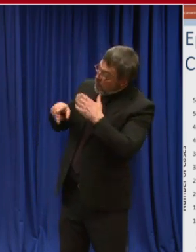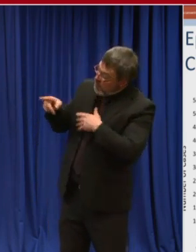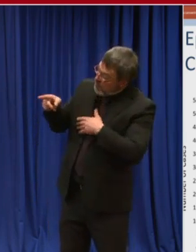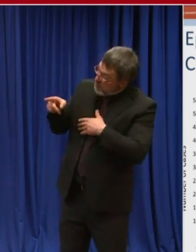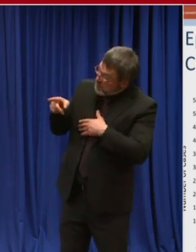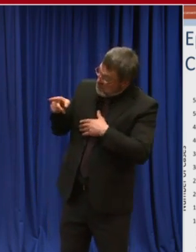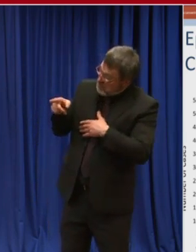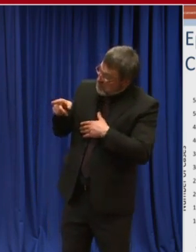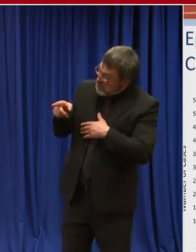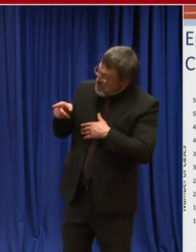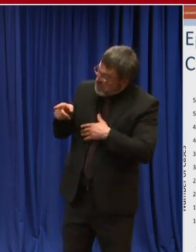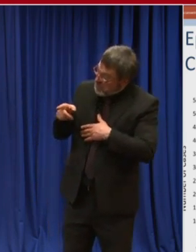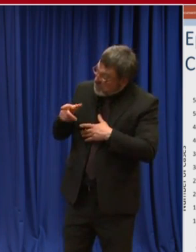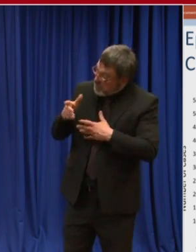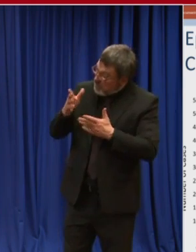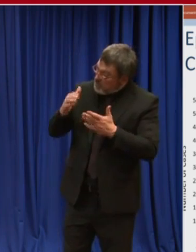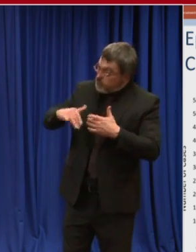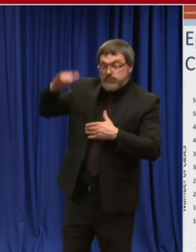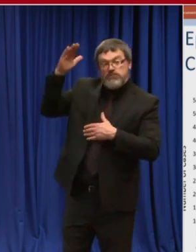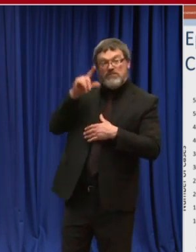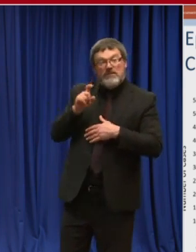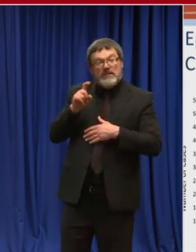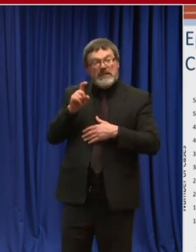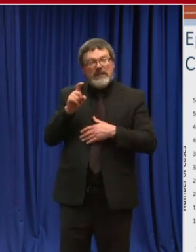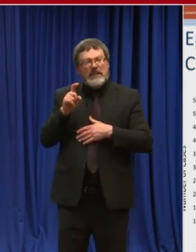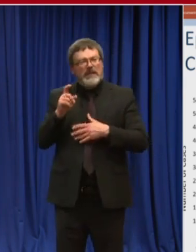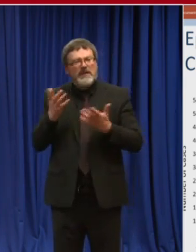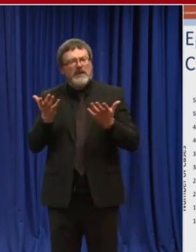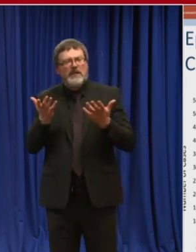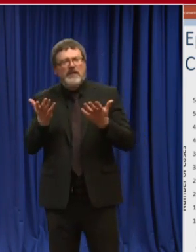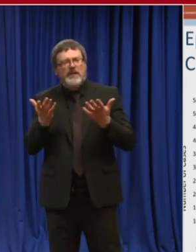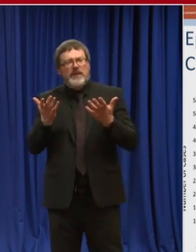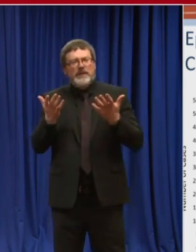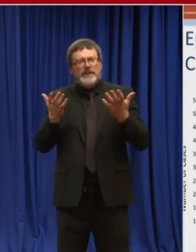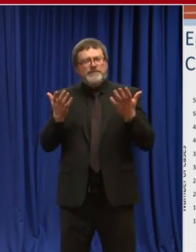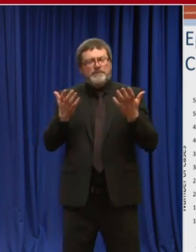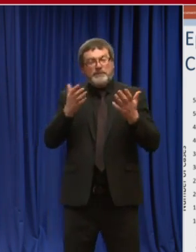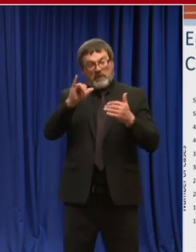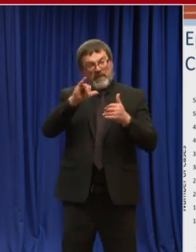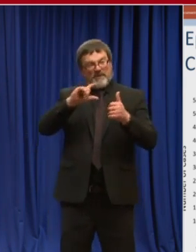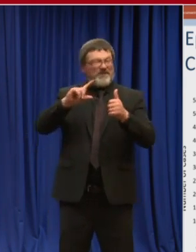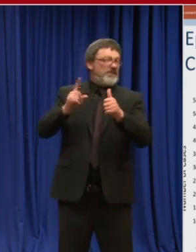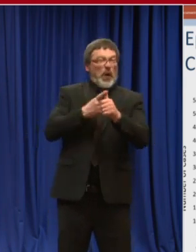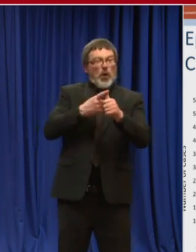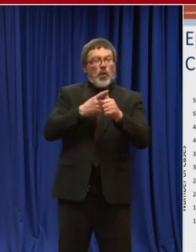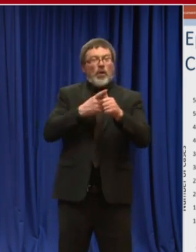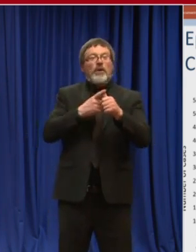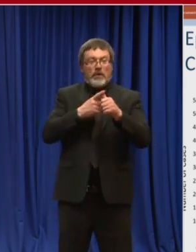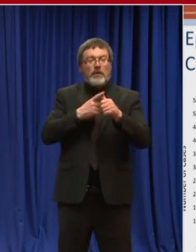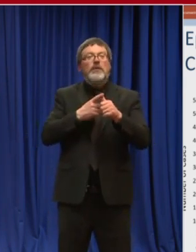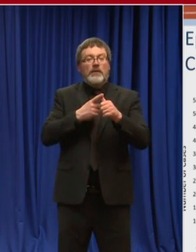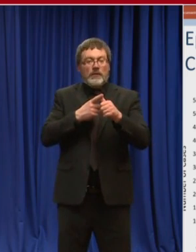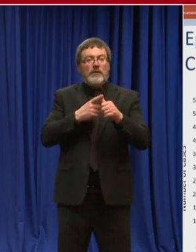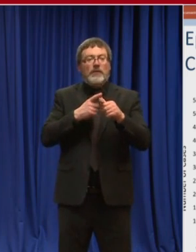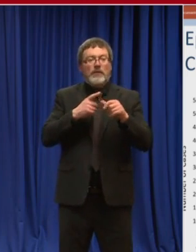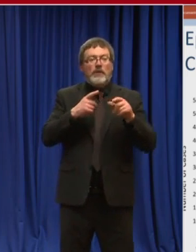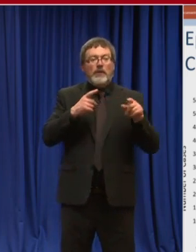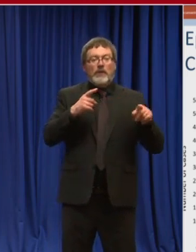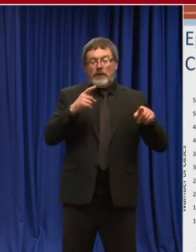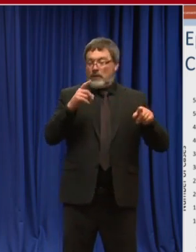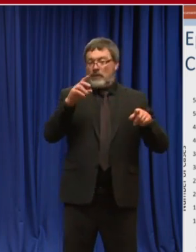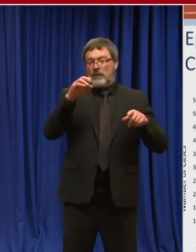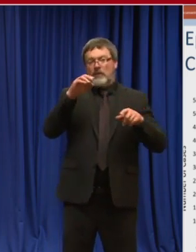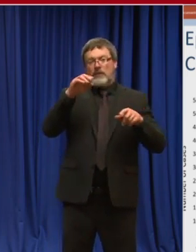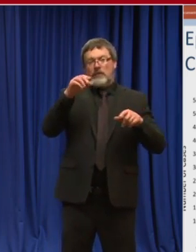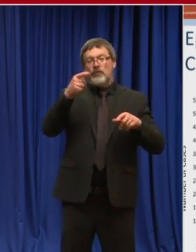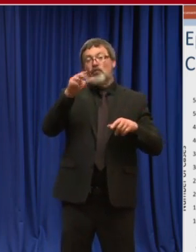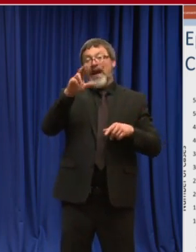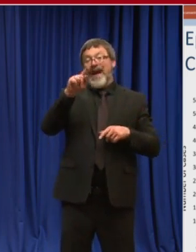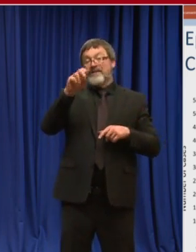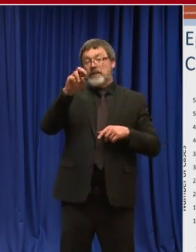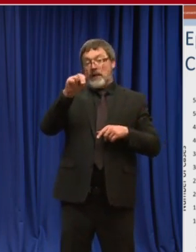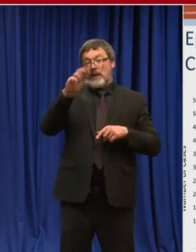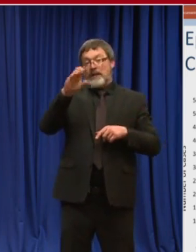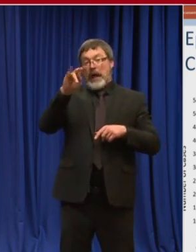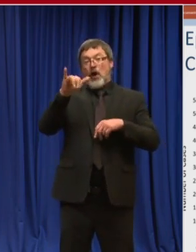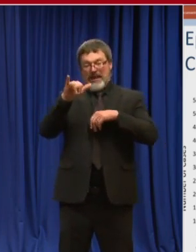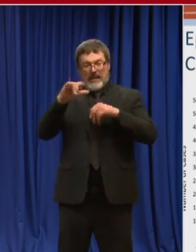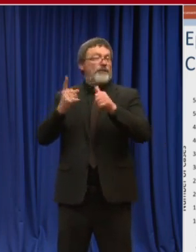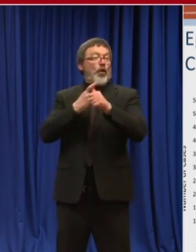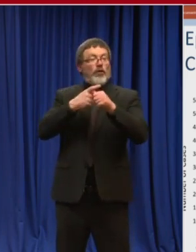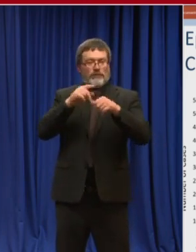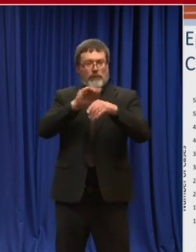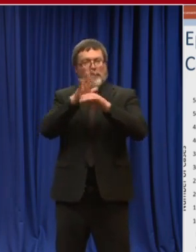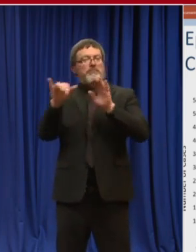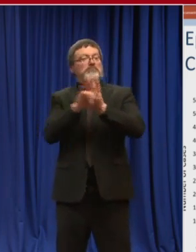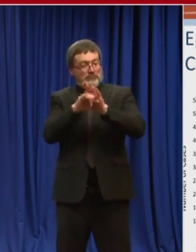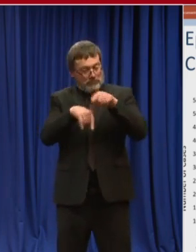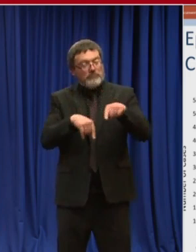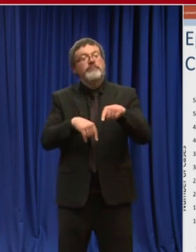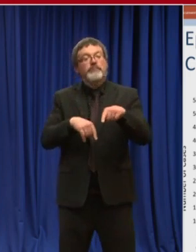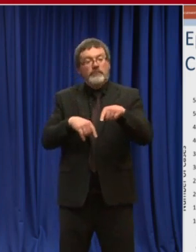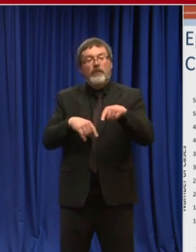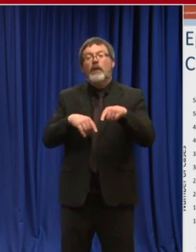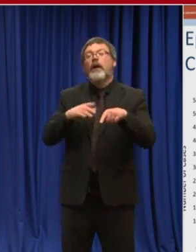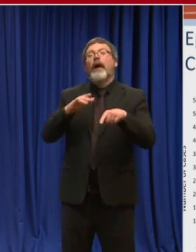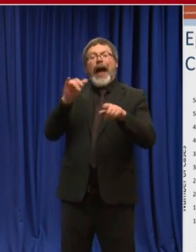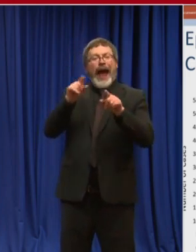THREE WEEK PERIOD OF THOSE PERIOD WHICH TAKES US INTO FEBRUARY BEFORE THE FIRST CASE WAS REPORTED IN THE IN THE GRAFTON COUNTY CASE AND THEN THE PERSON WHO KNEW THE GRAFTON